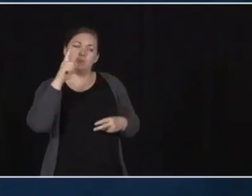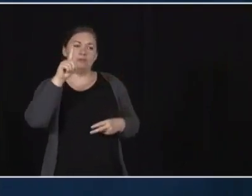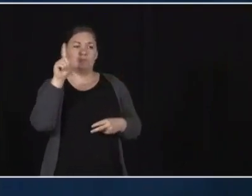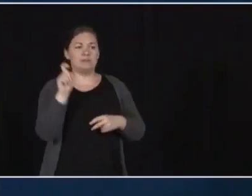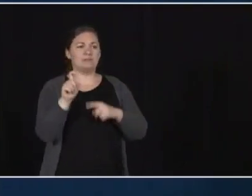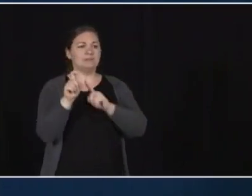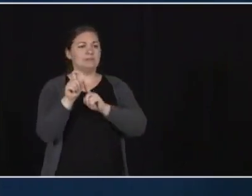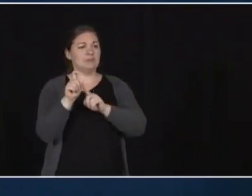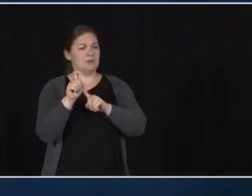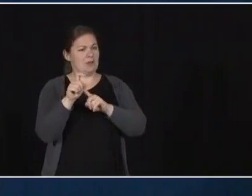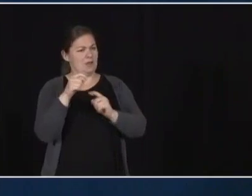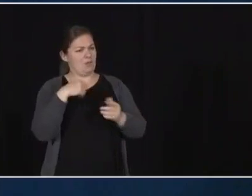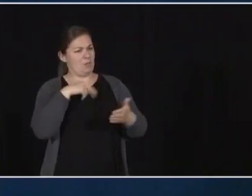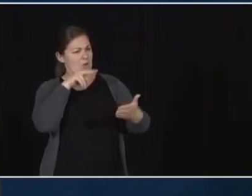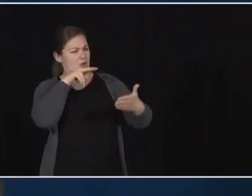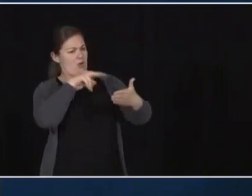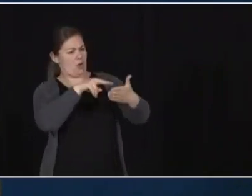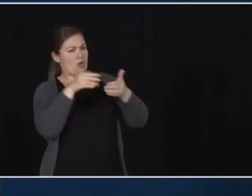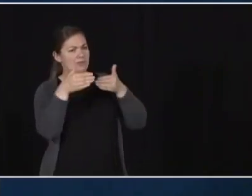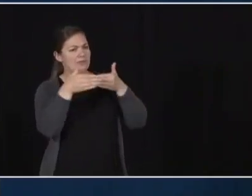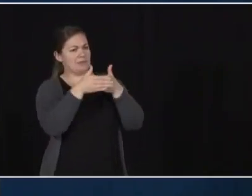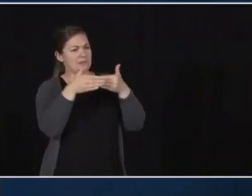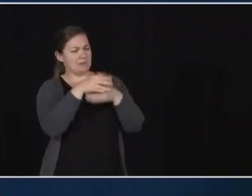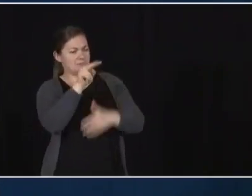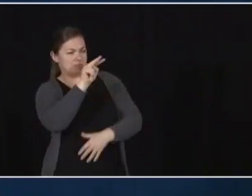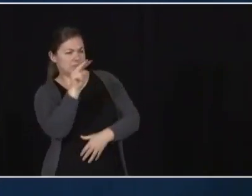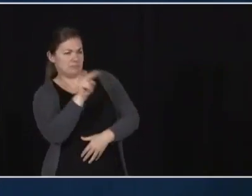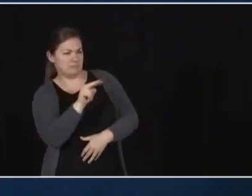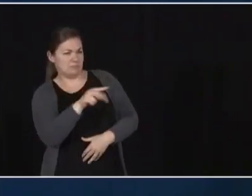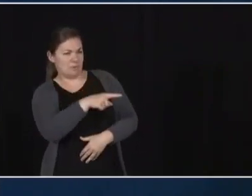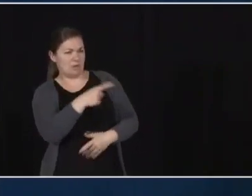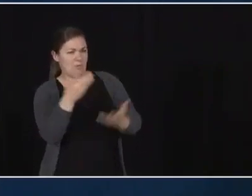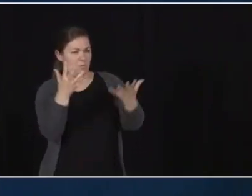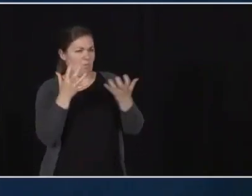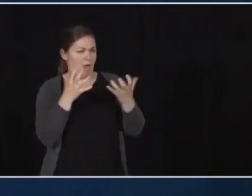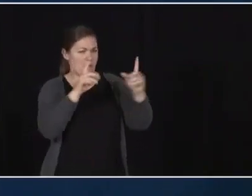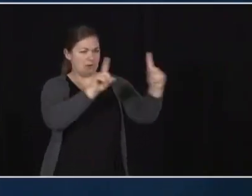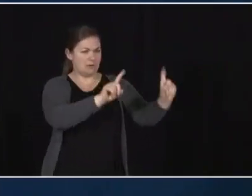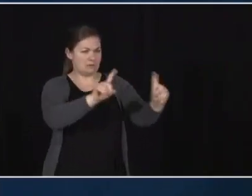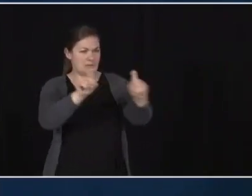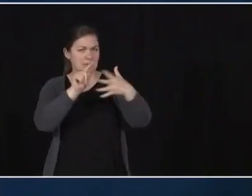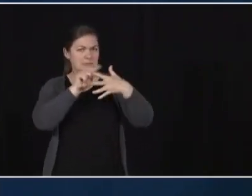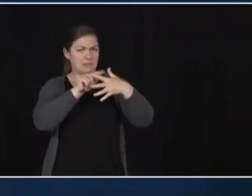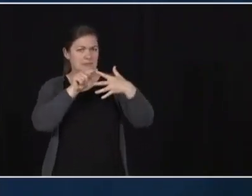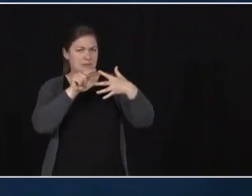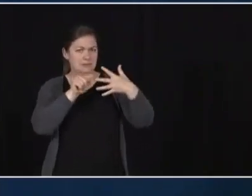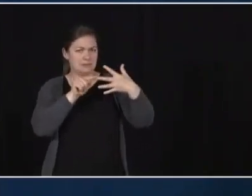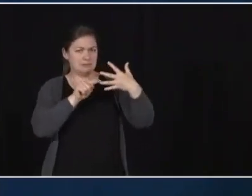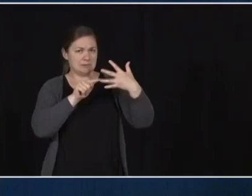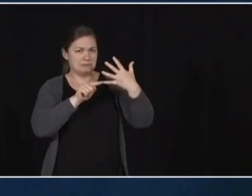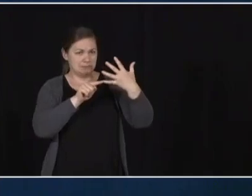of how many areas you want tested surely you will need to expand it greatly above